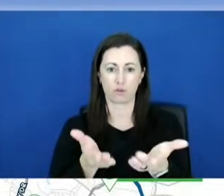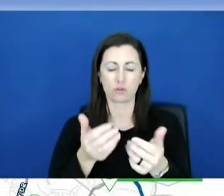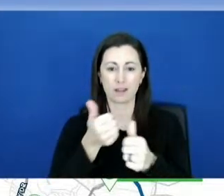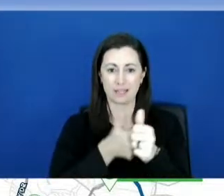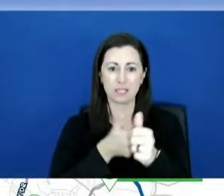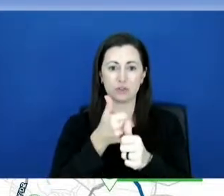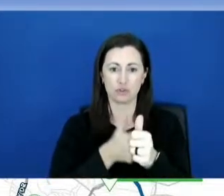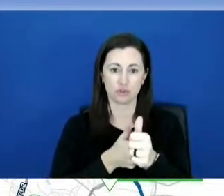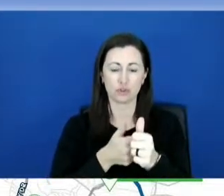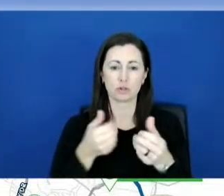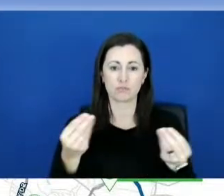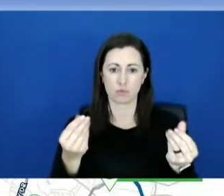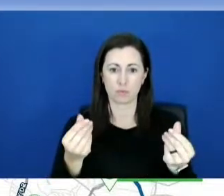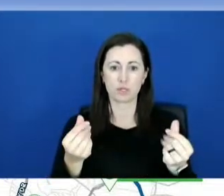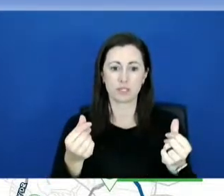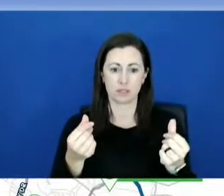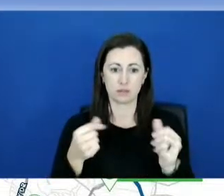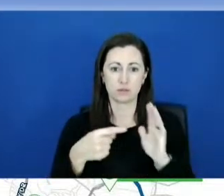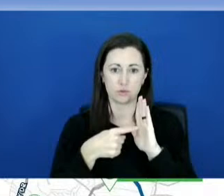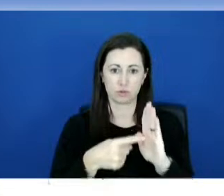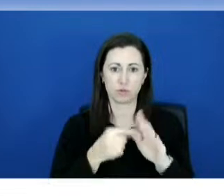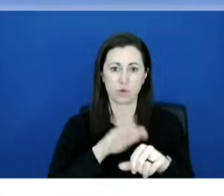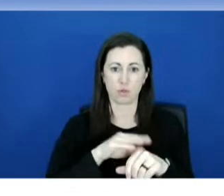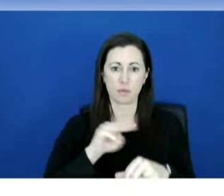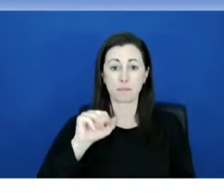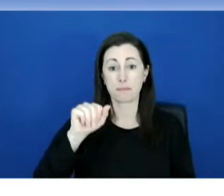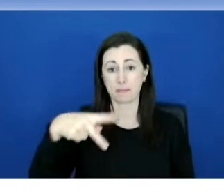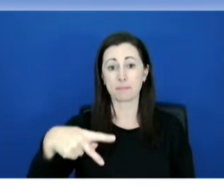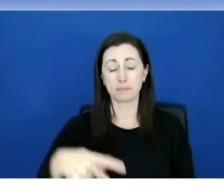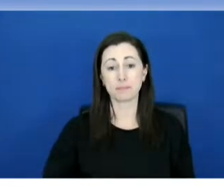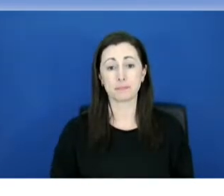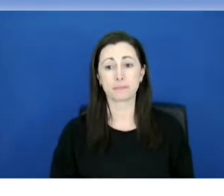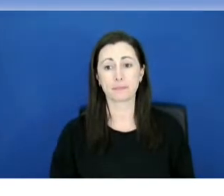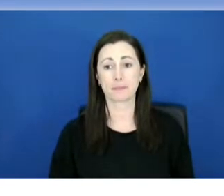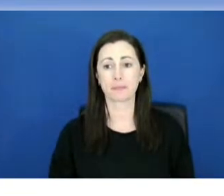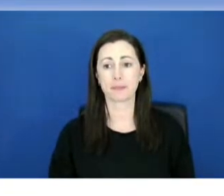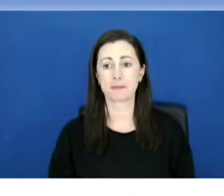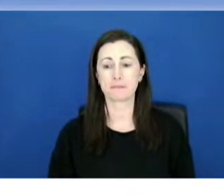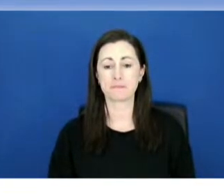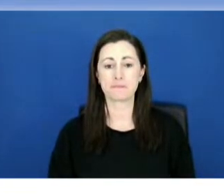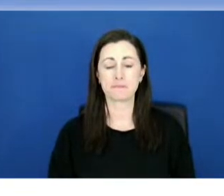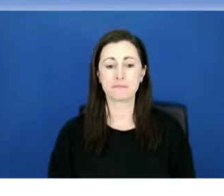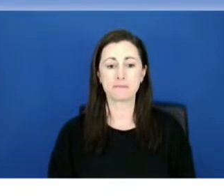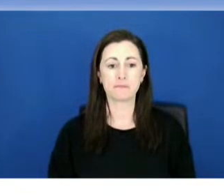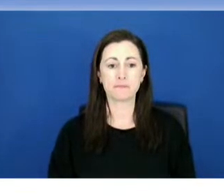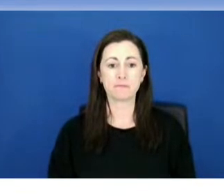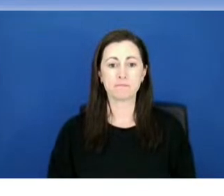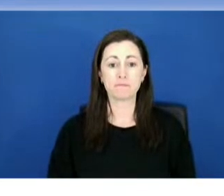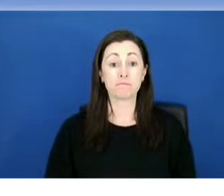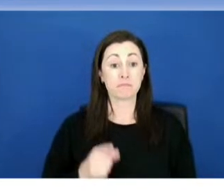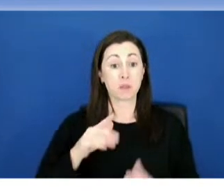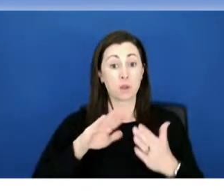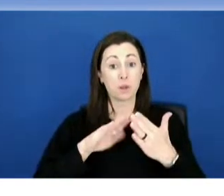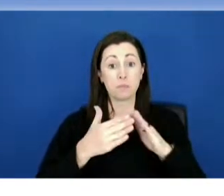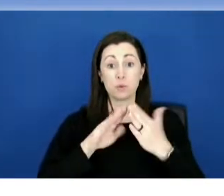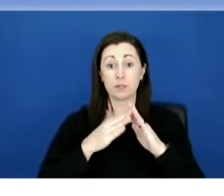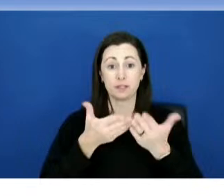ROBUST SUPPORTIVE SERVICES THAT